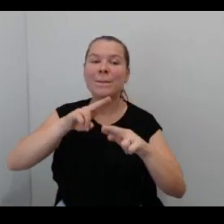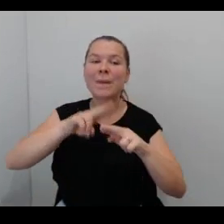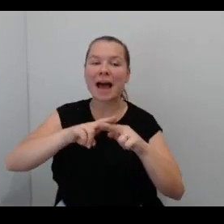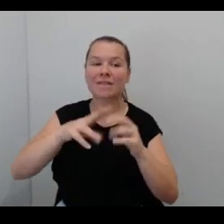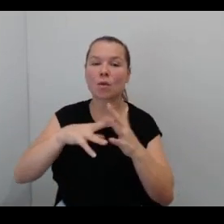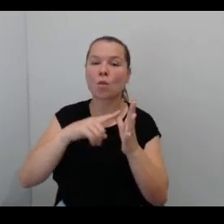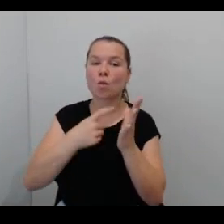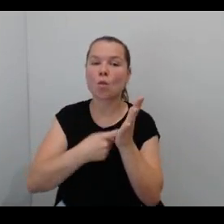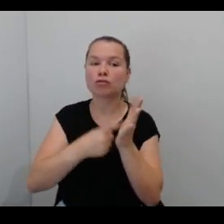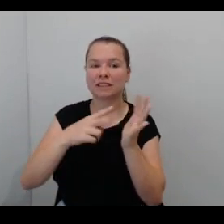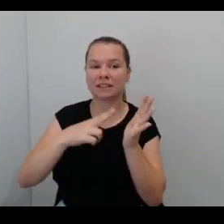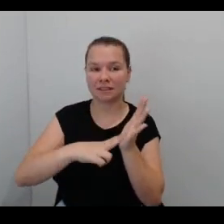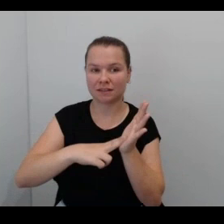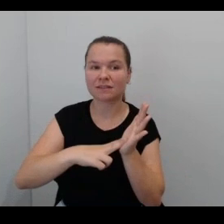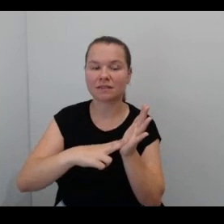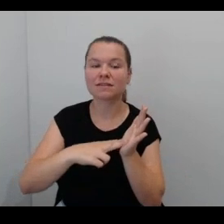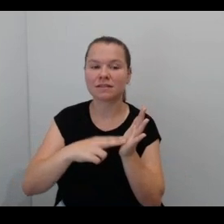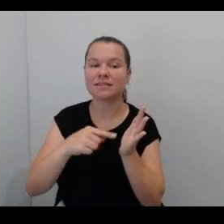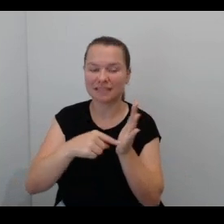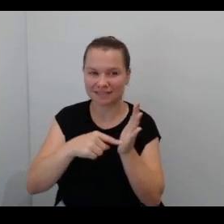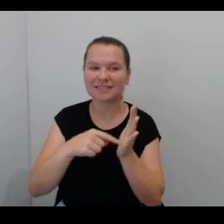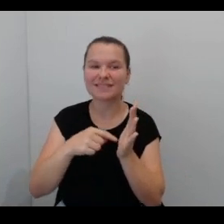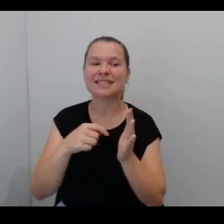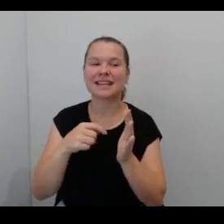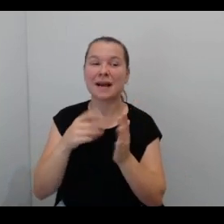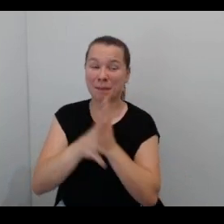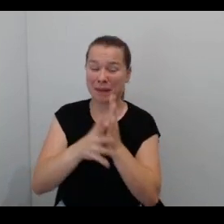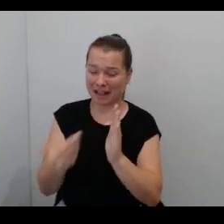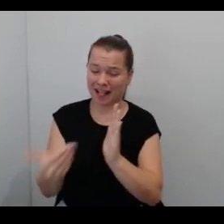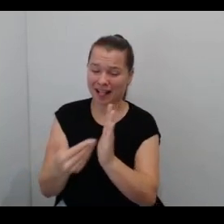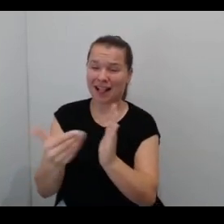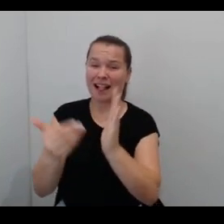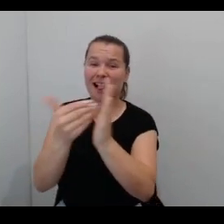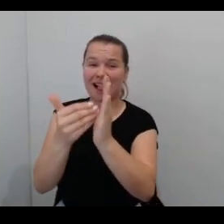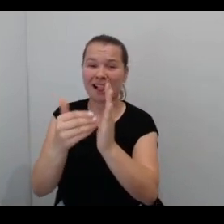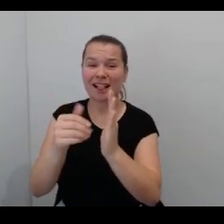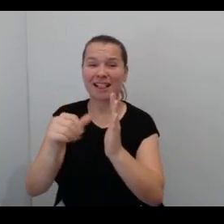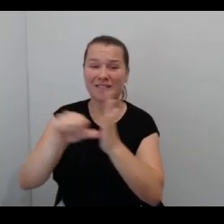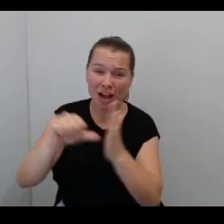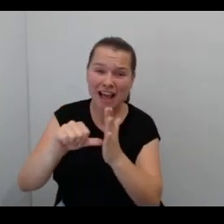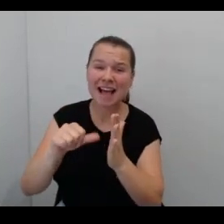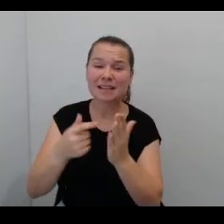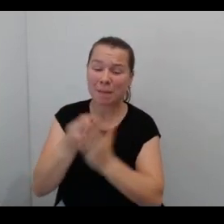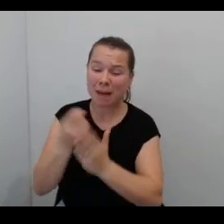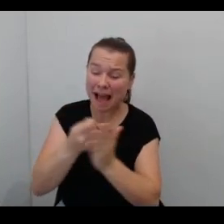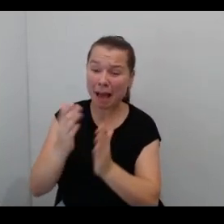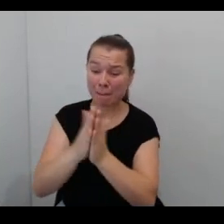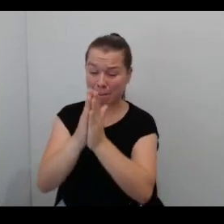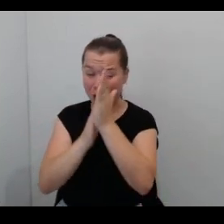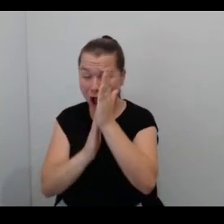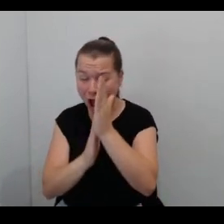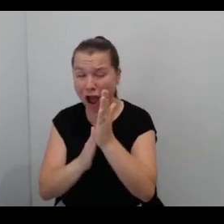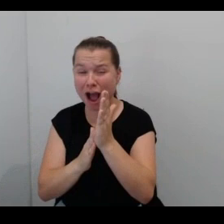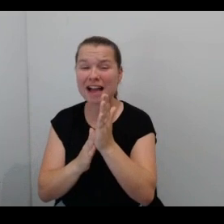Which may incur further expenses if belongings are left behind or bills or storage